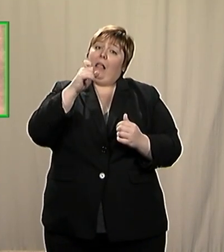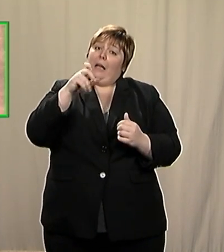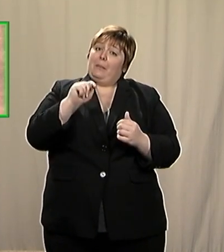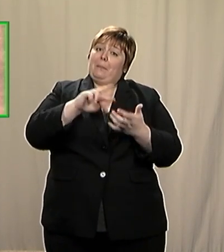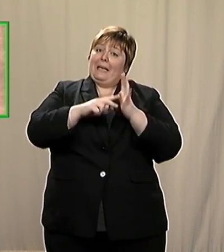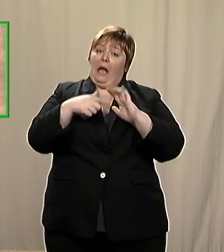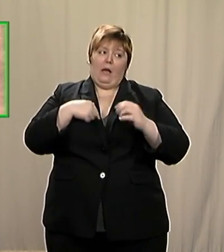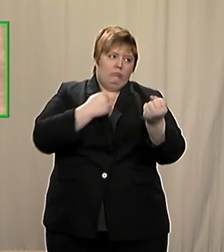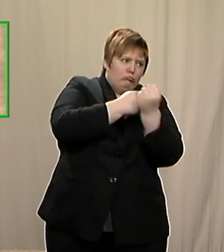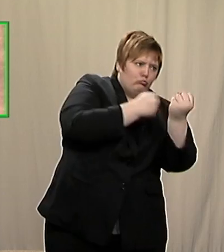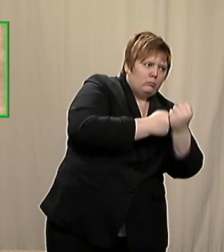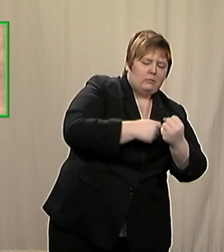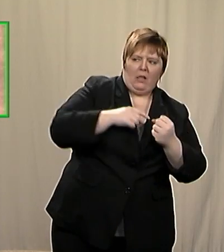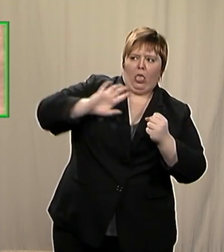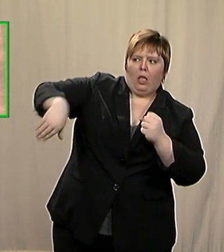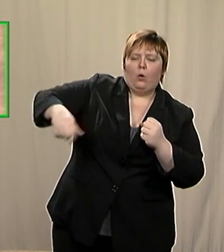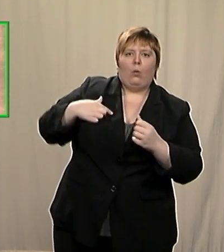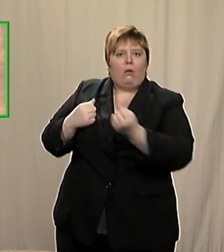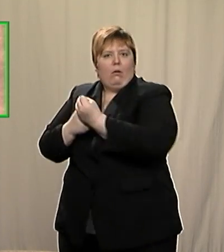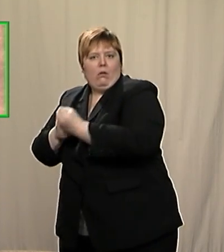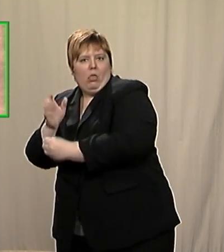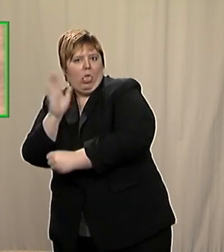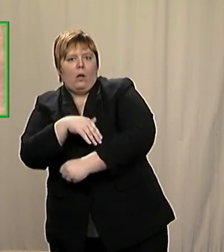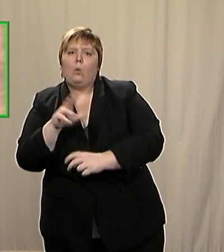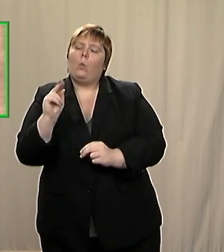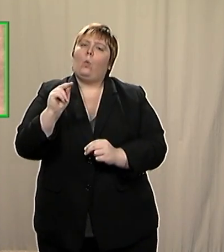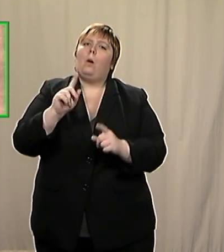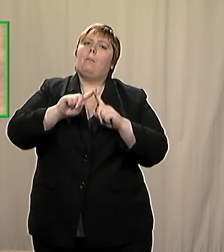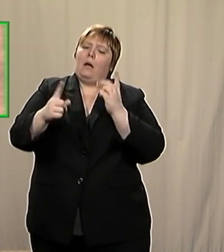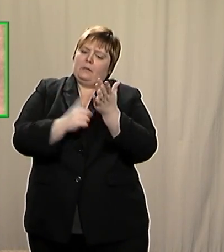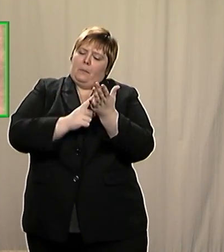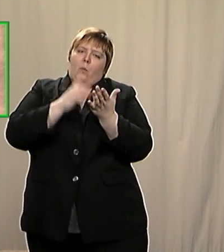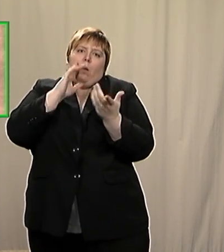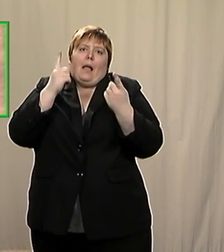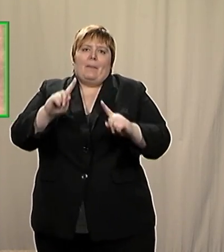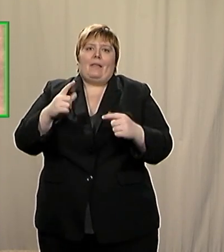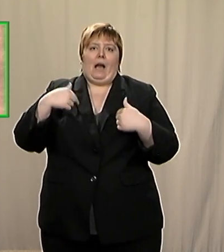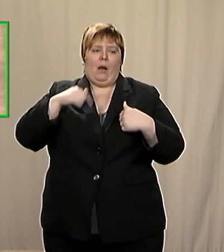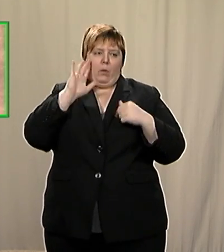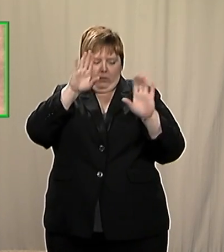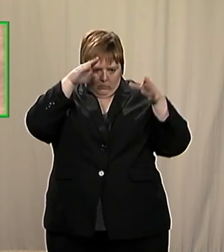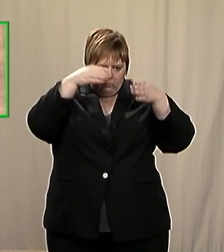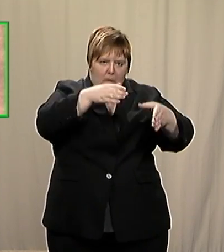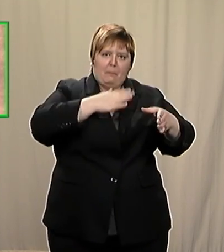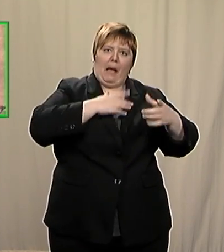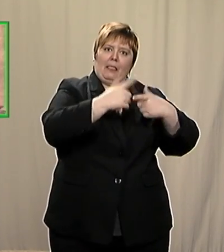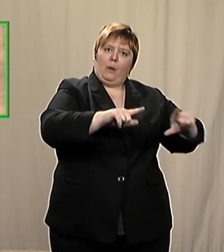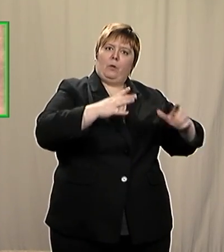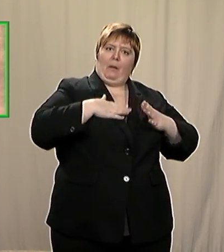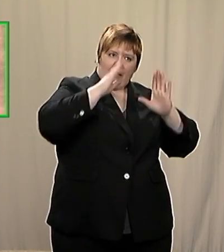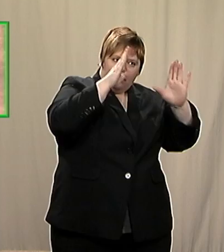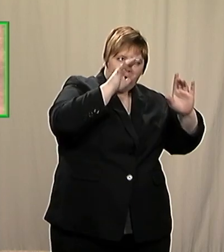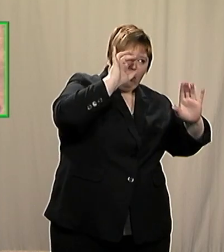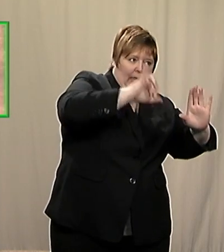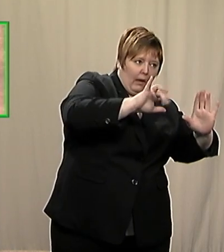But there are times when we'll be directing our attention or our language at one side of the interaction